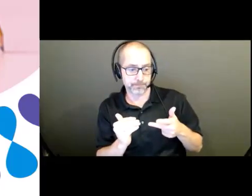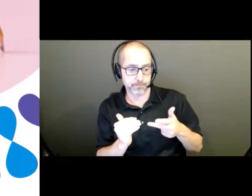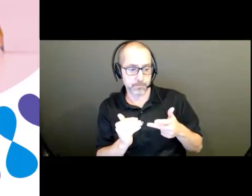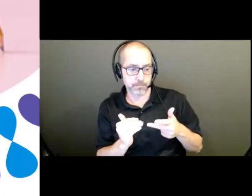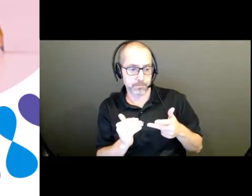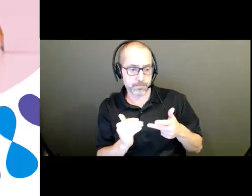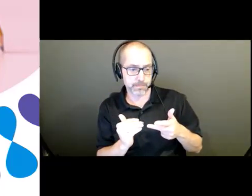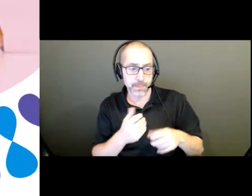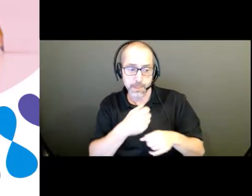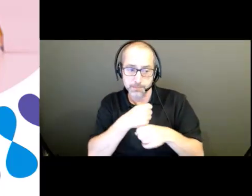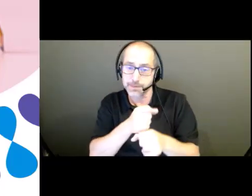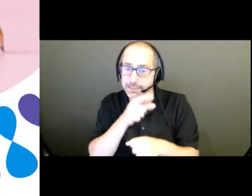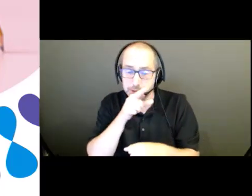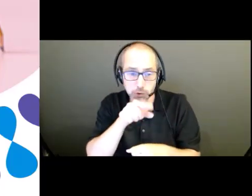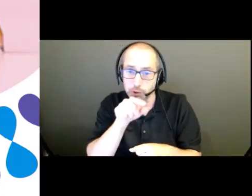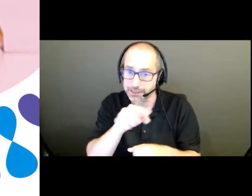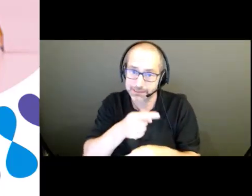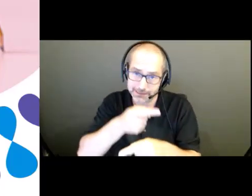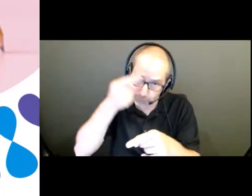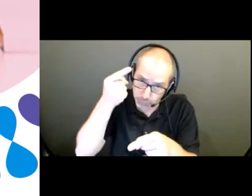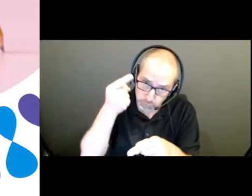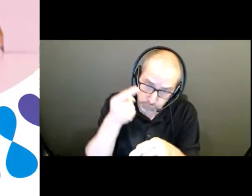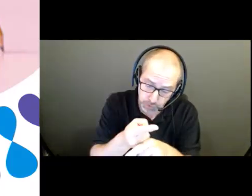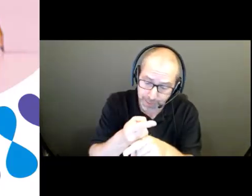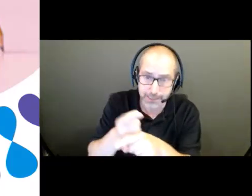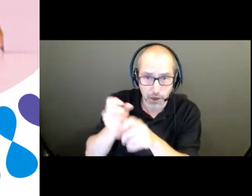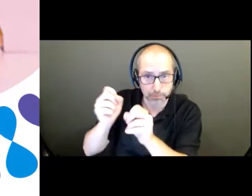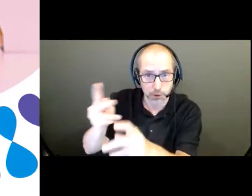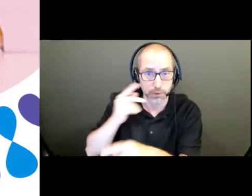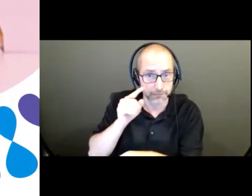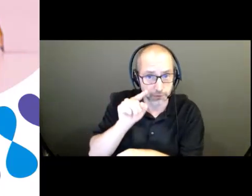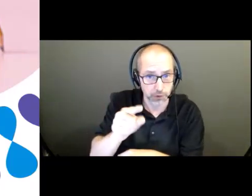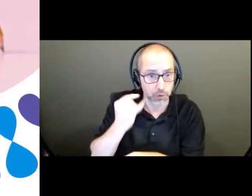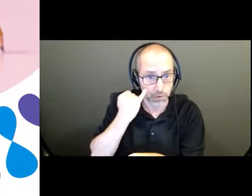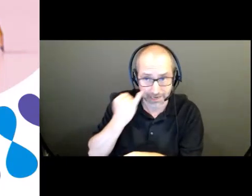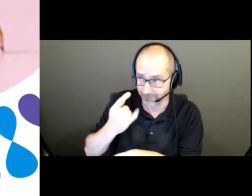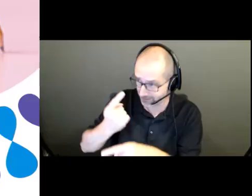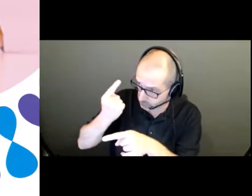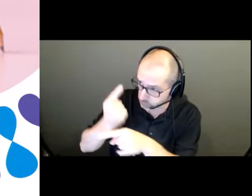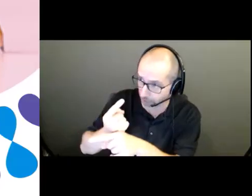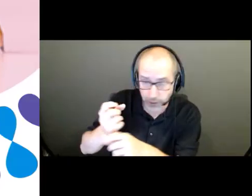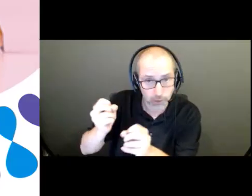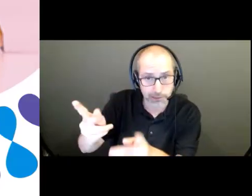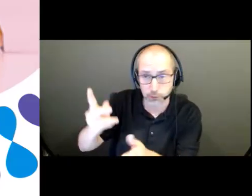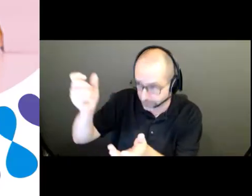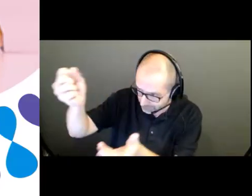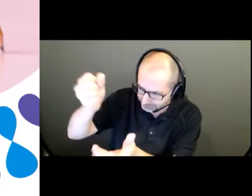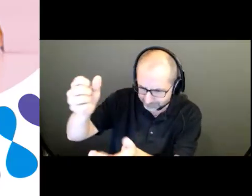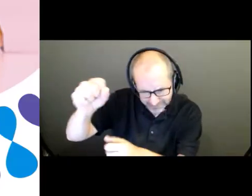If it is, as you're writing your answers, remember to keep the assessment criteria in mind.